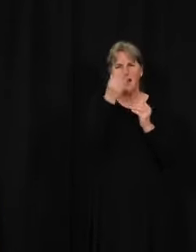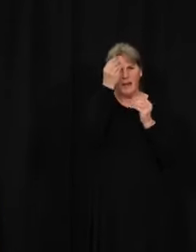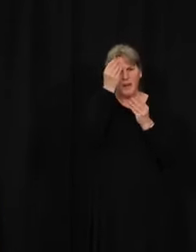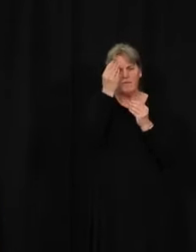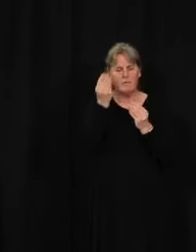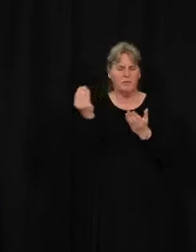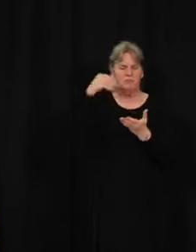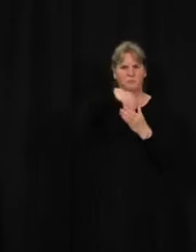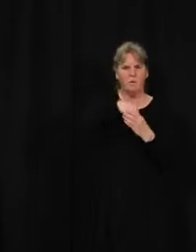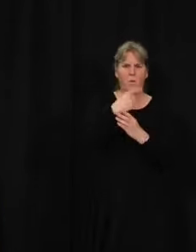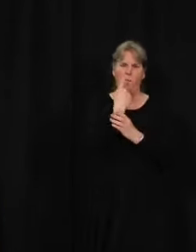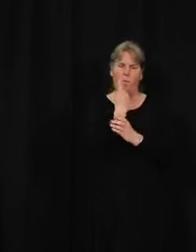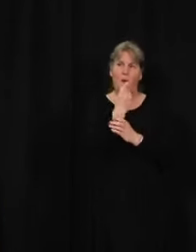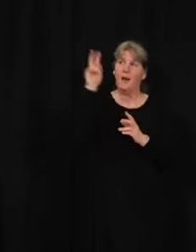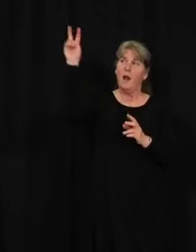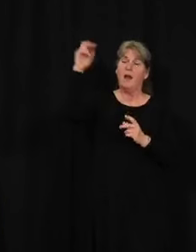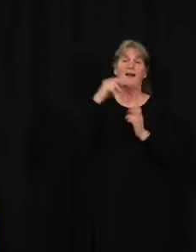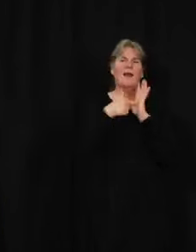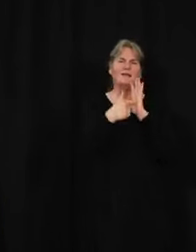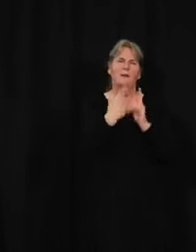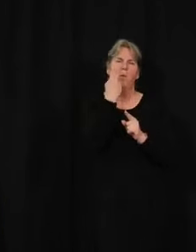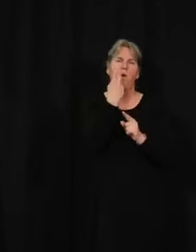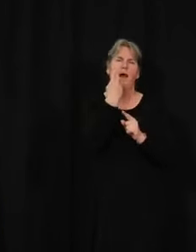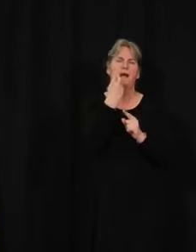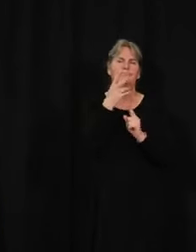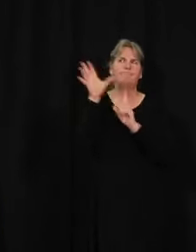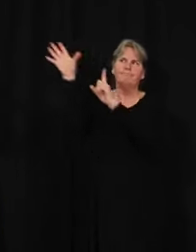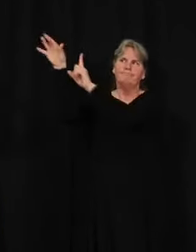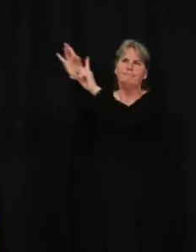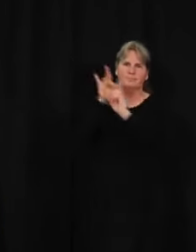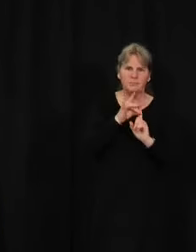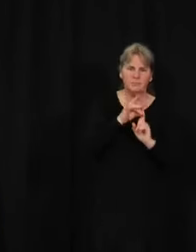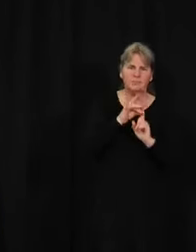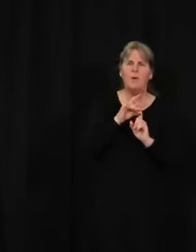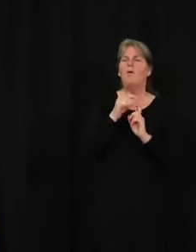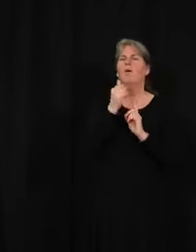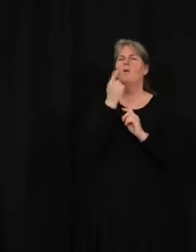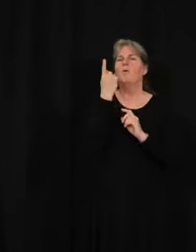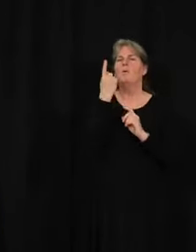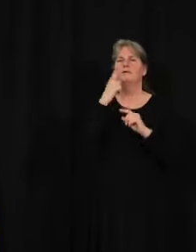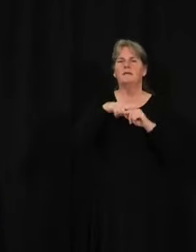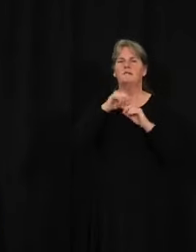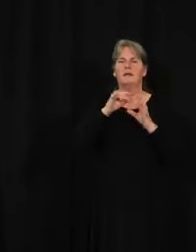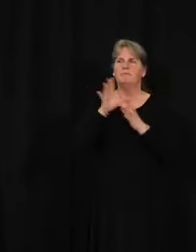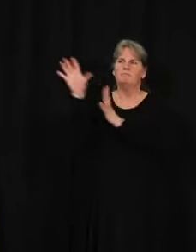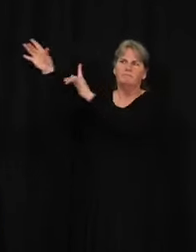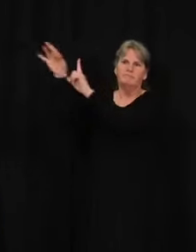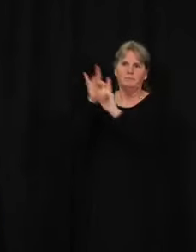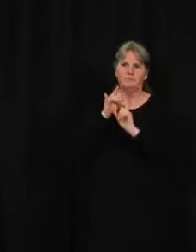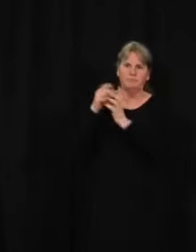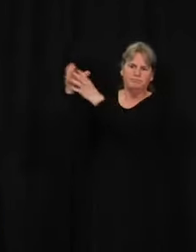we can input the effect of a single imported case of COVID or even multiple cases imported at the same time on how that would